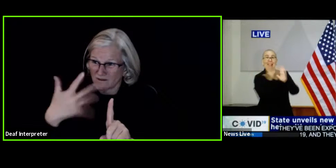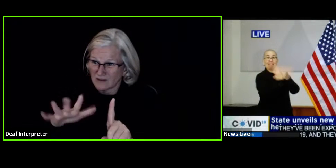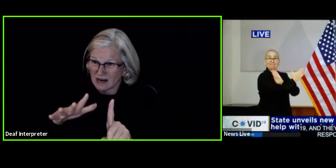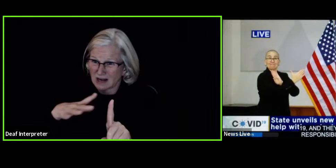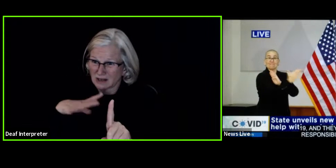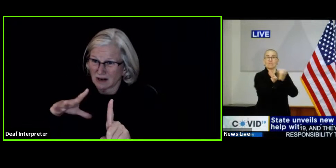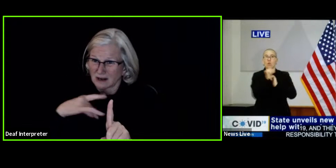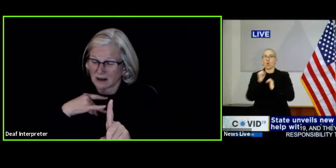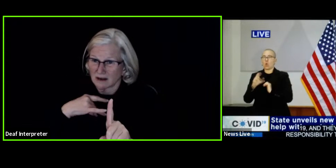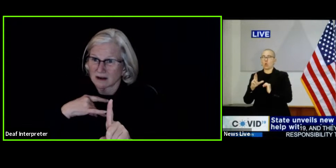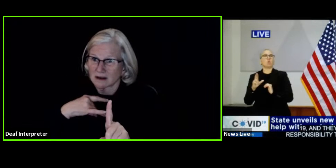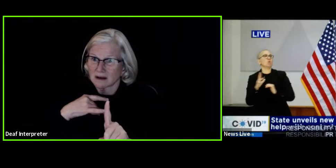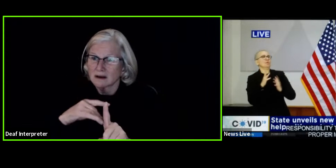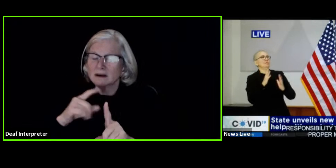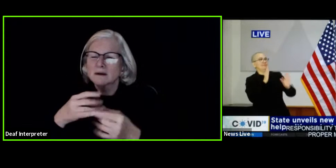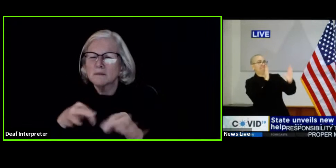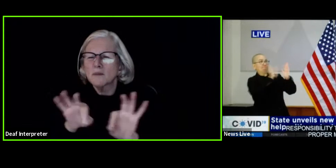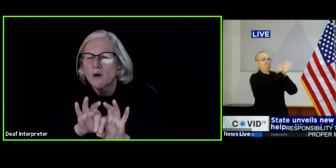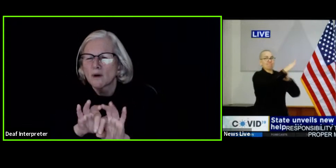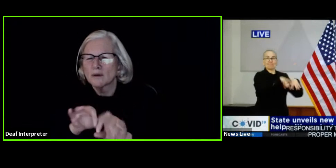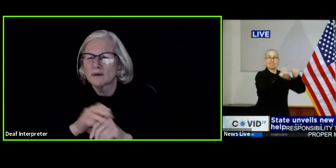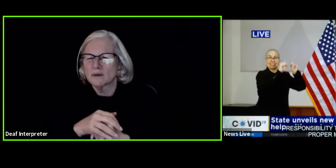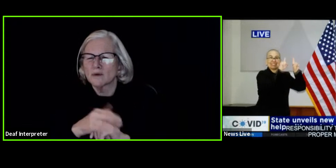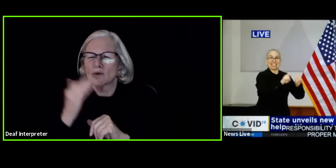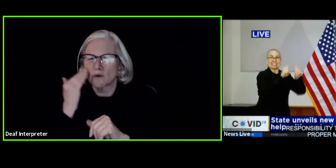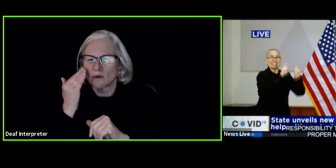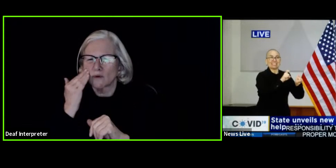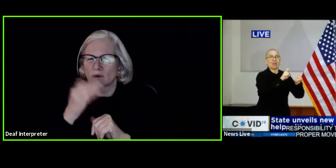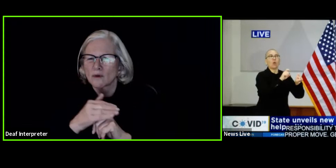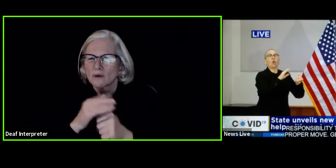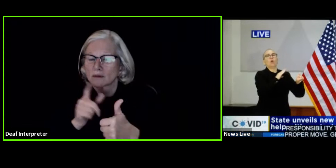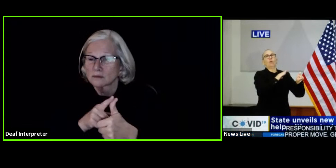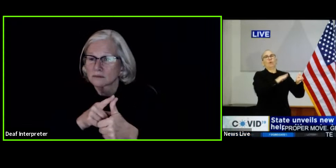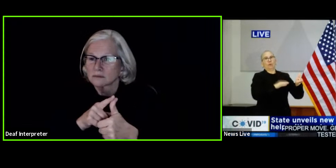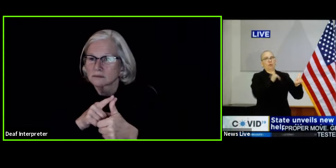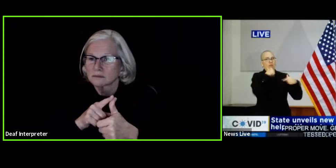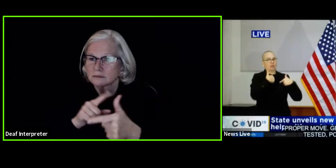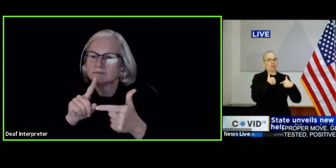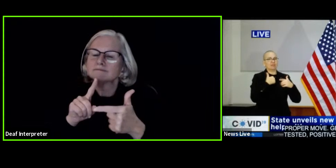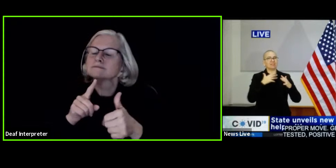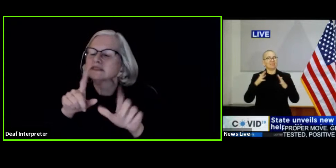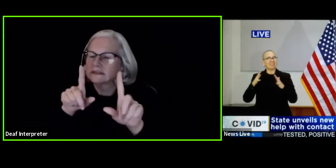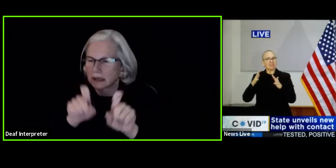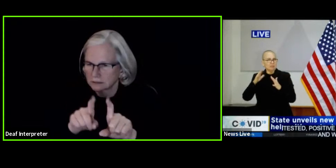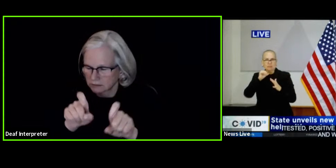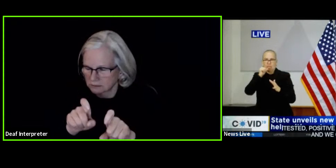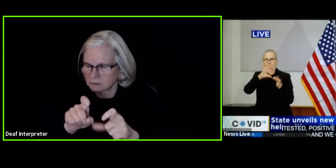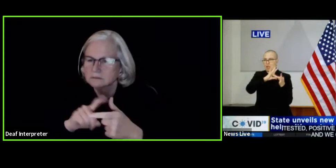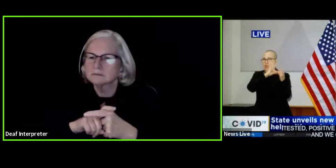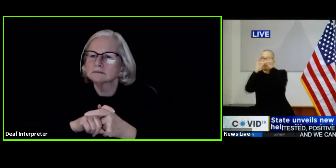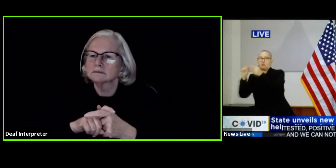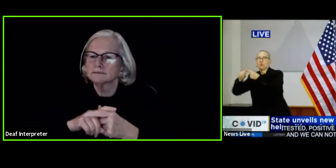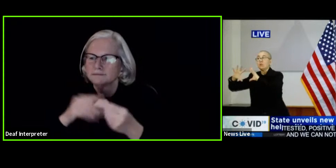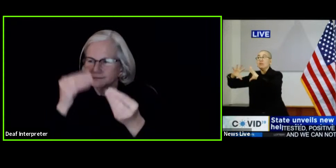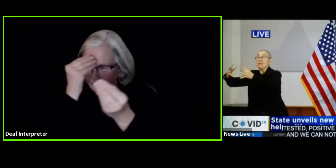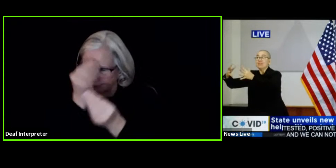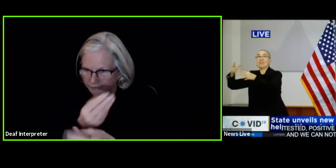THEN WE CAN NOTIFY OTHERS. THIS IS NOT CONTACT TRACING. THIS IS NOT IN AND OF ITSELF GOING TO STOP THE SPREAD.